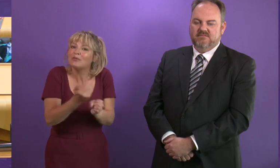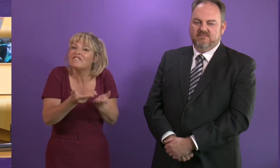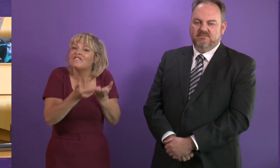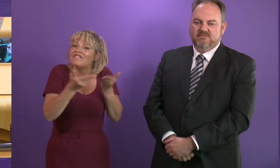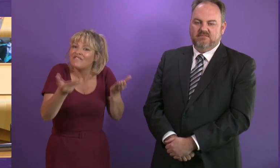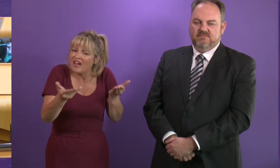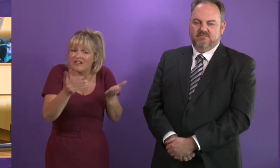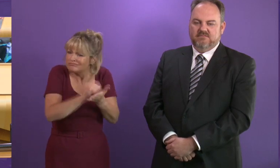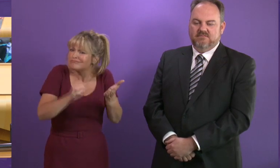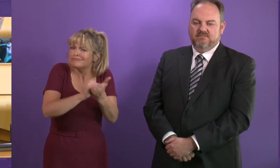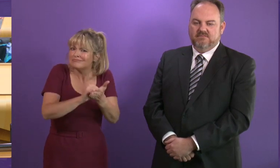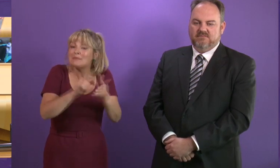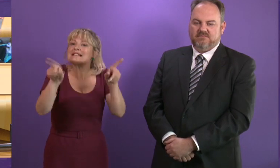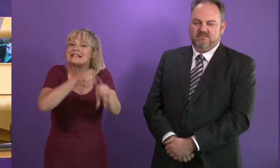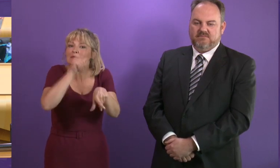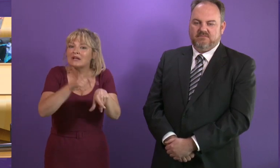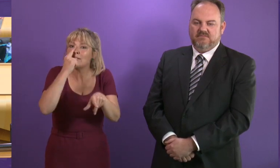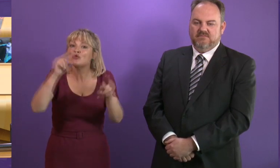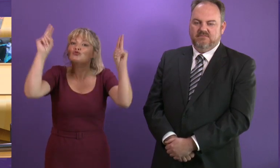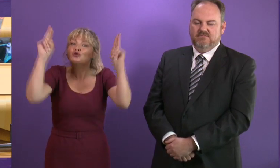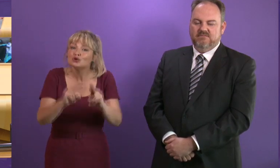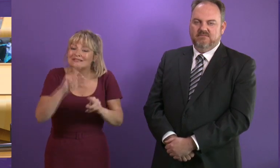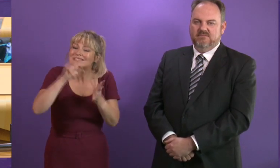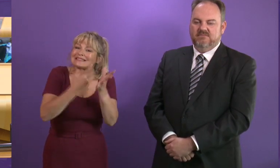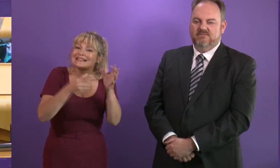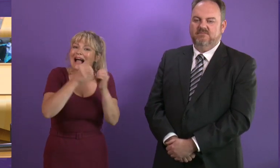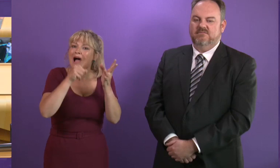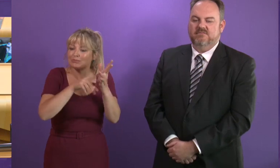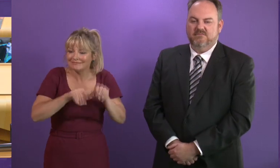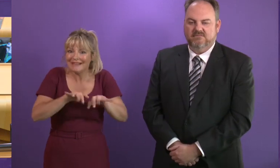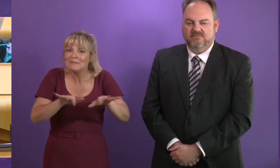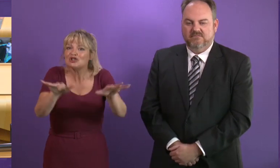reduces carbon emissions rather than, perhaps in the short term, inadvertently increasing